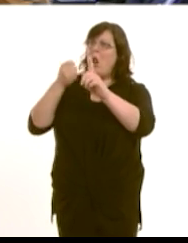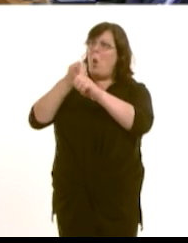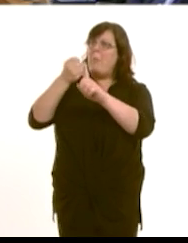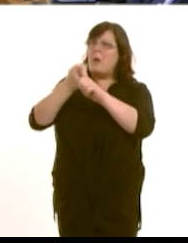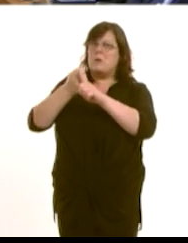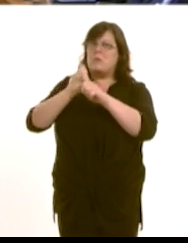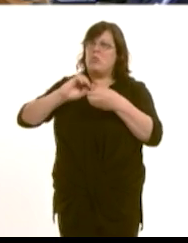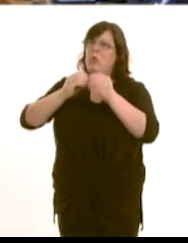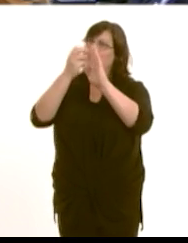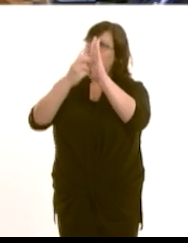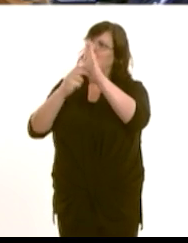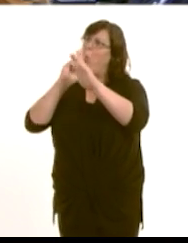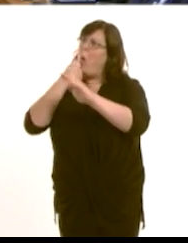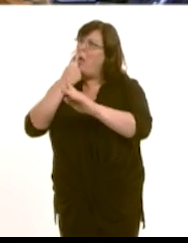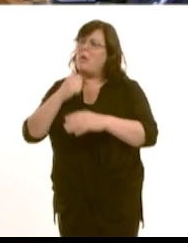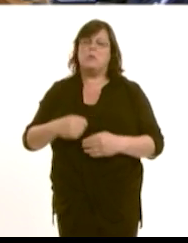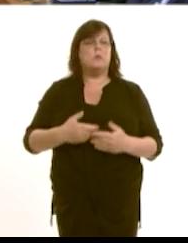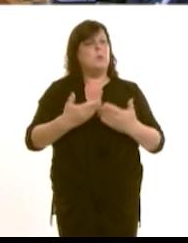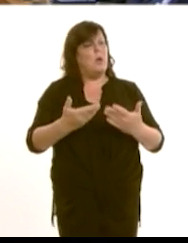Carwyn Jones: Well, these are matters that were looked at by the standards committee